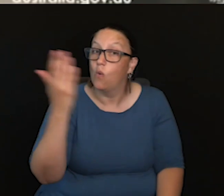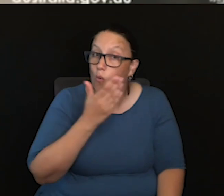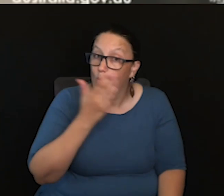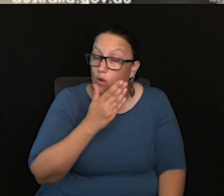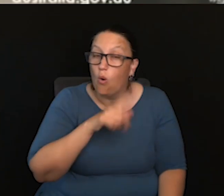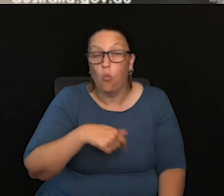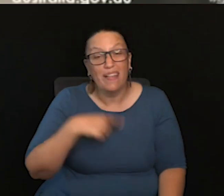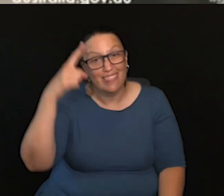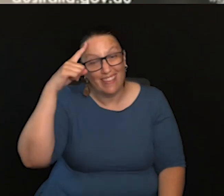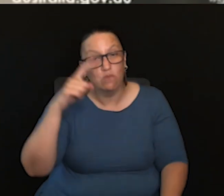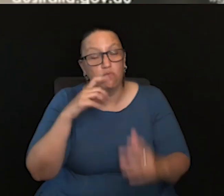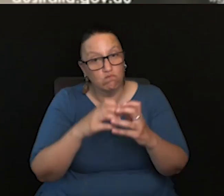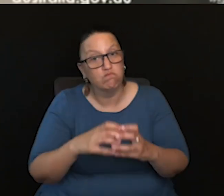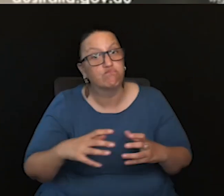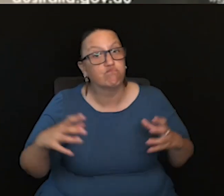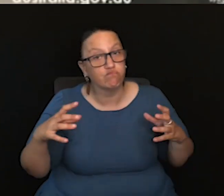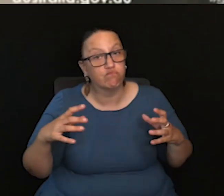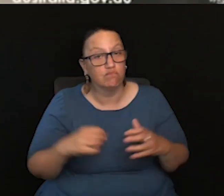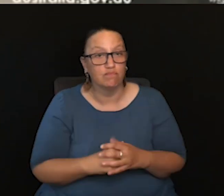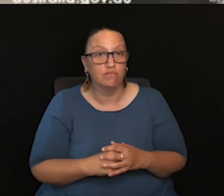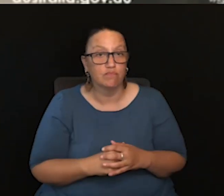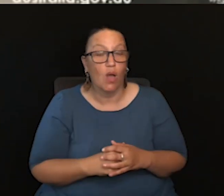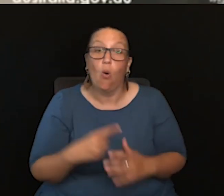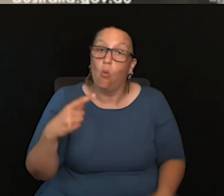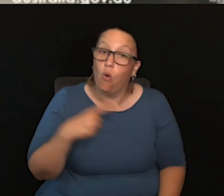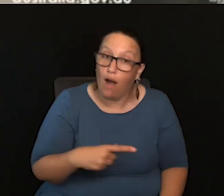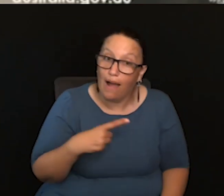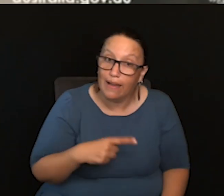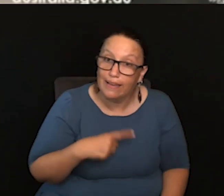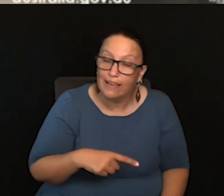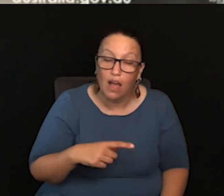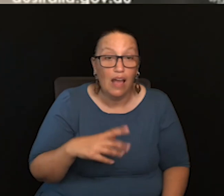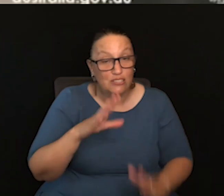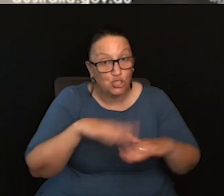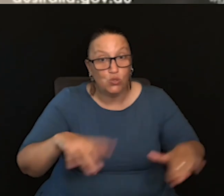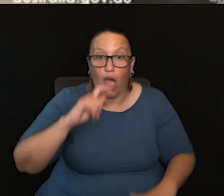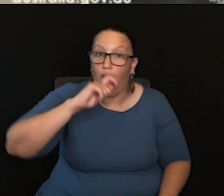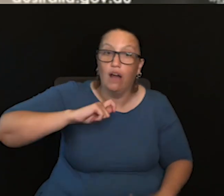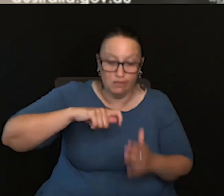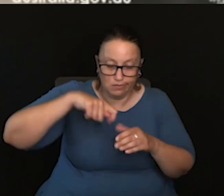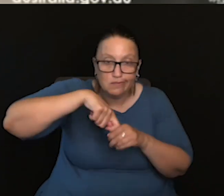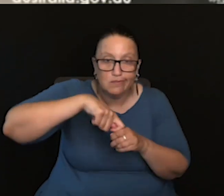and we could well expect, with a broader screening program, asymptomatic cases to be detected amongst children,